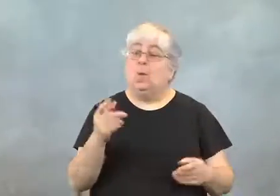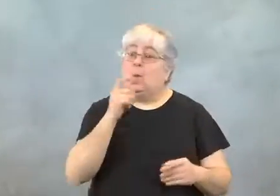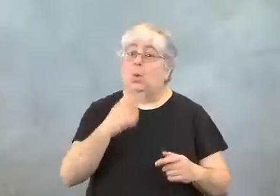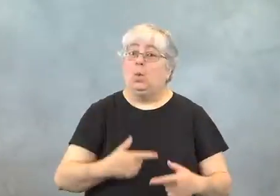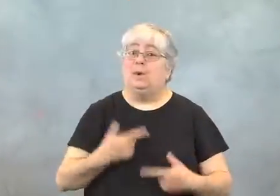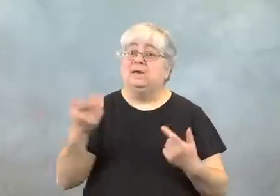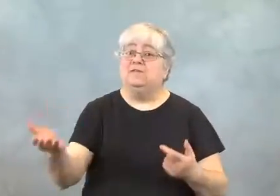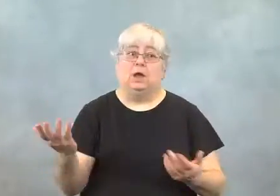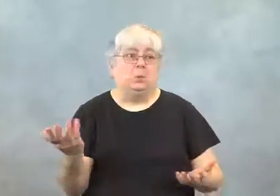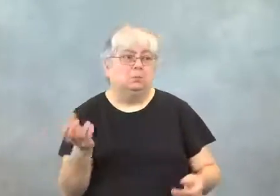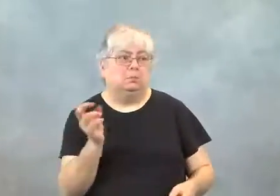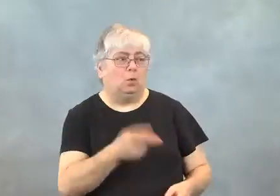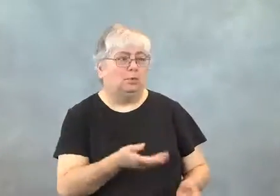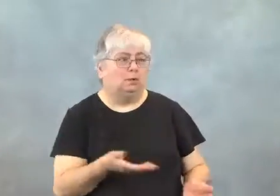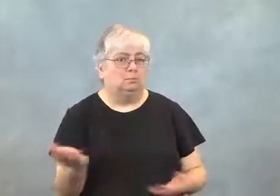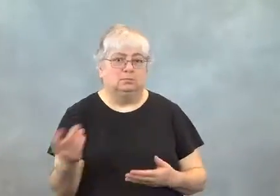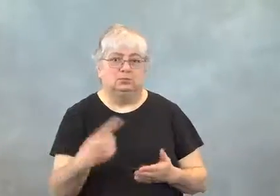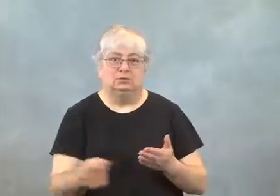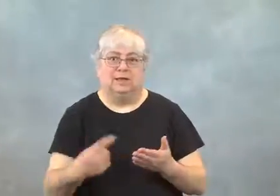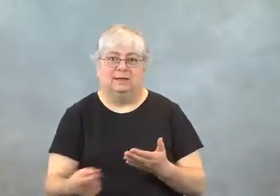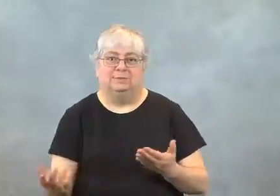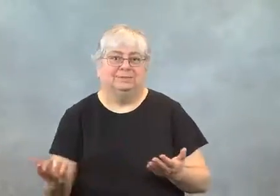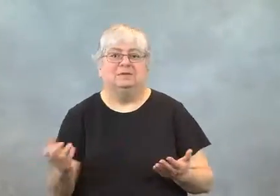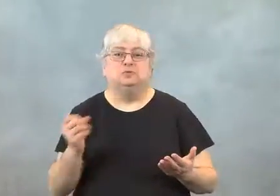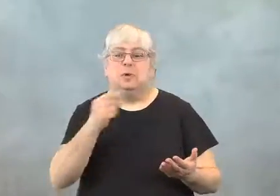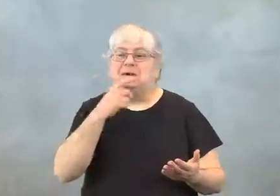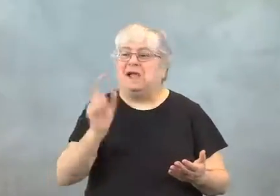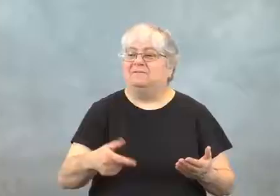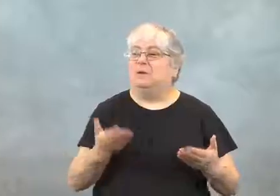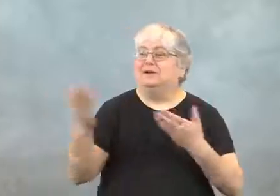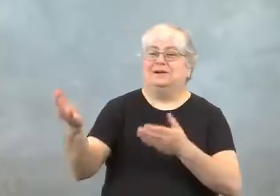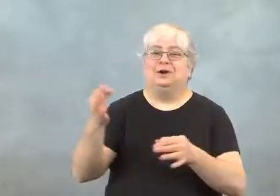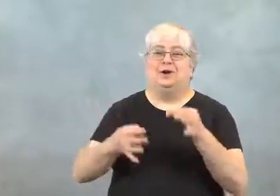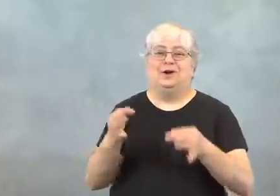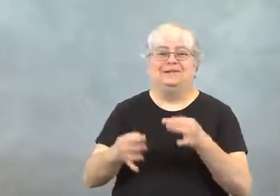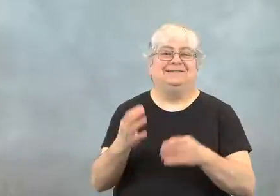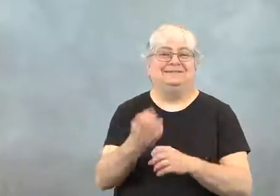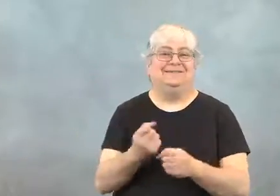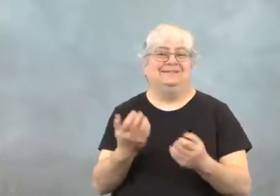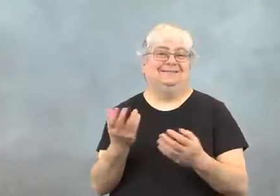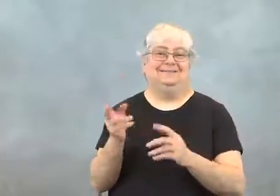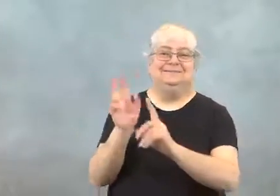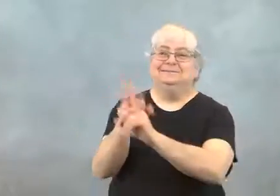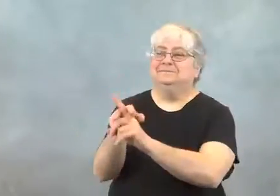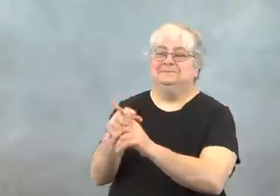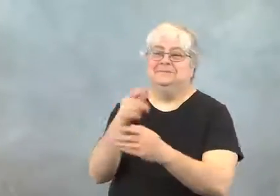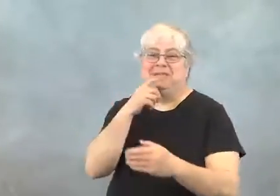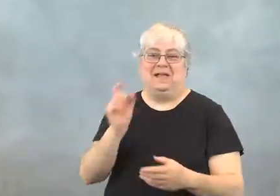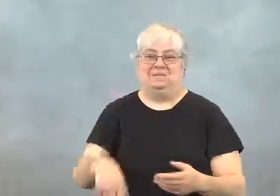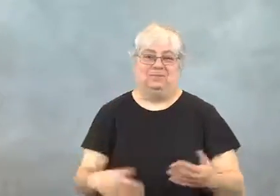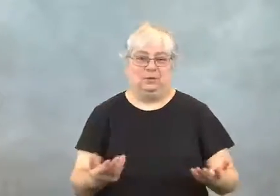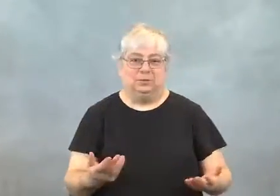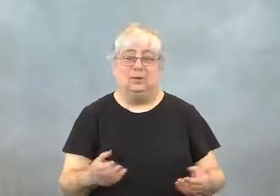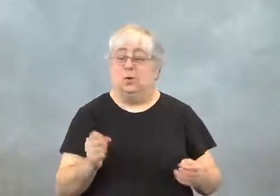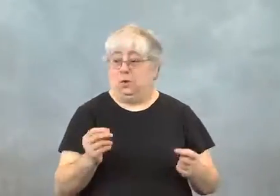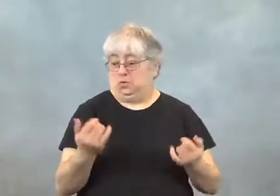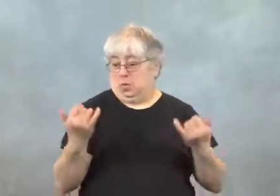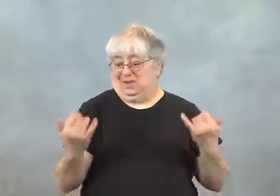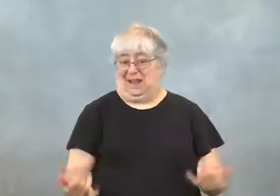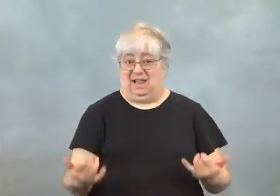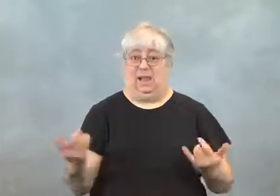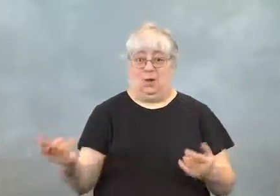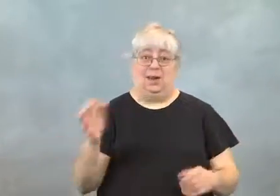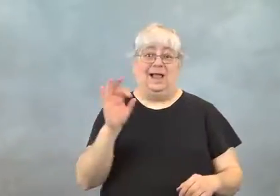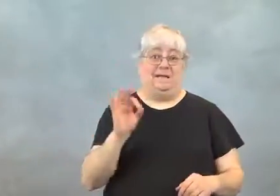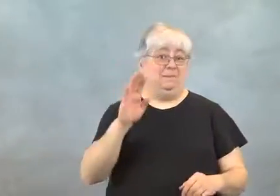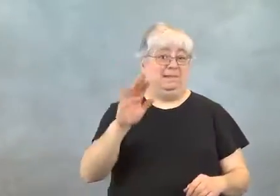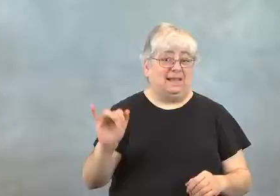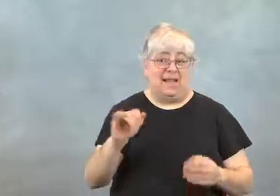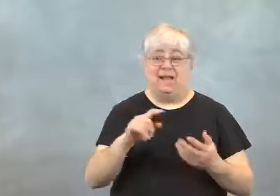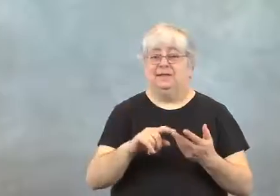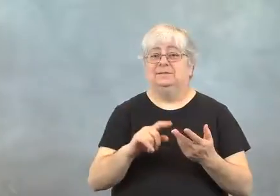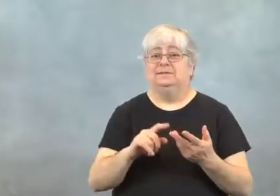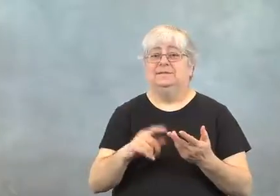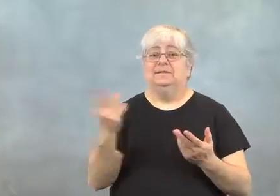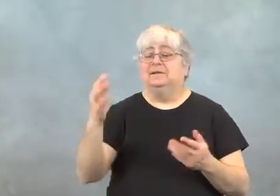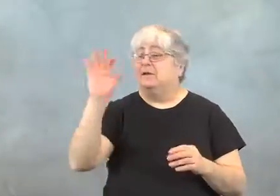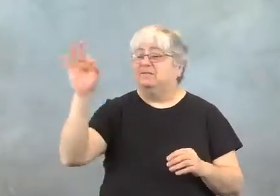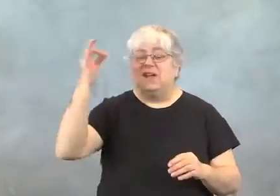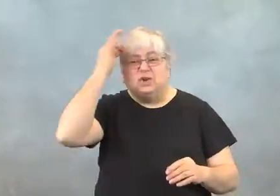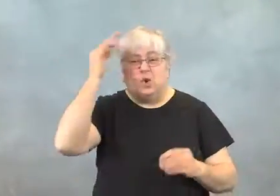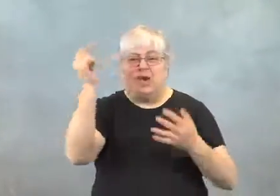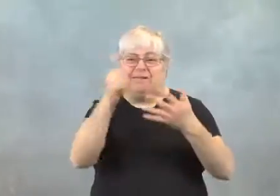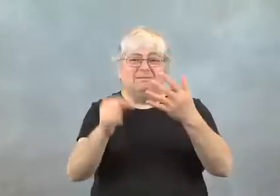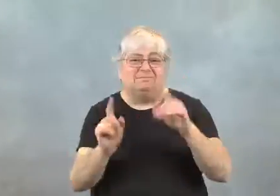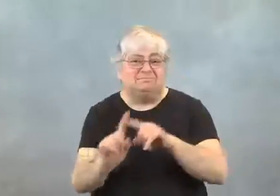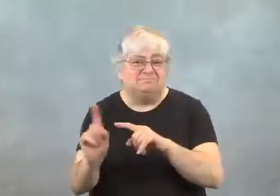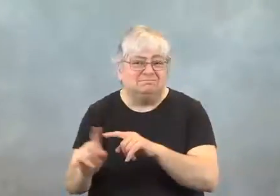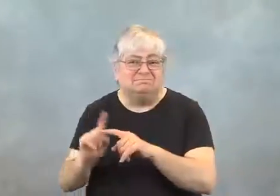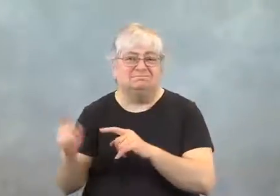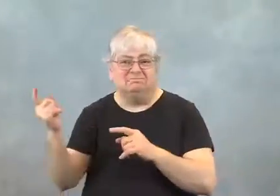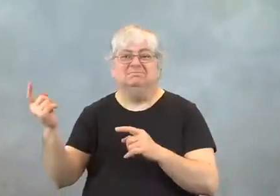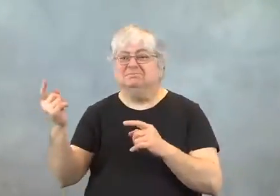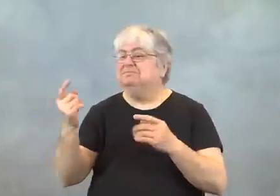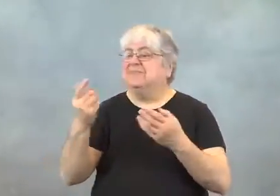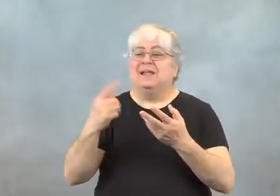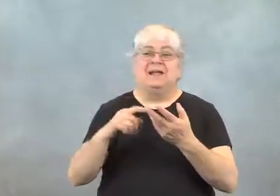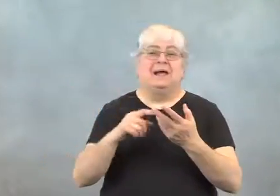Consent was given for the search, so a warrant wasn't needed.